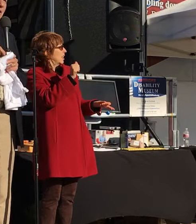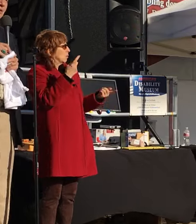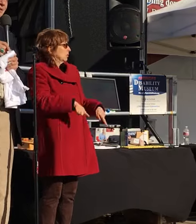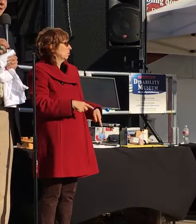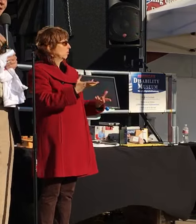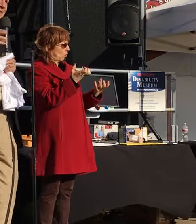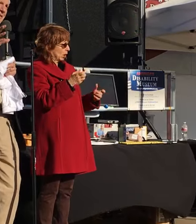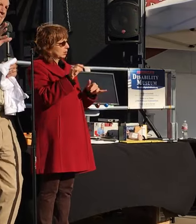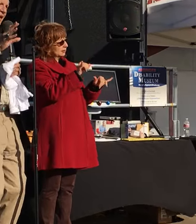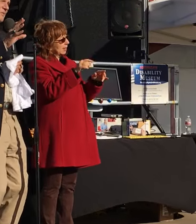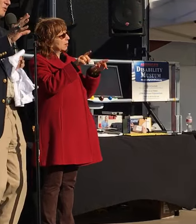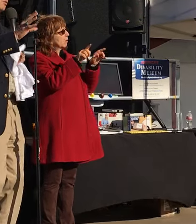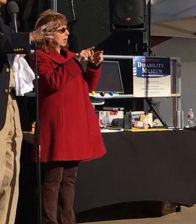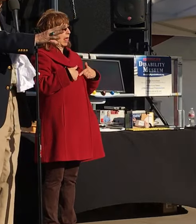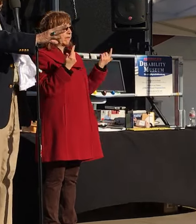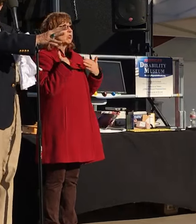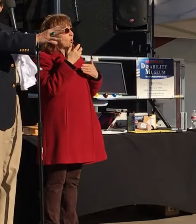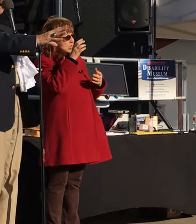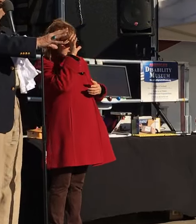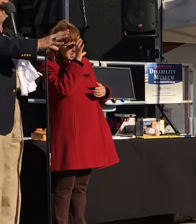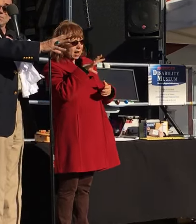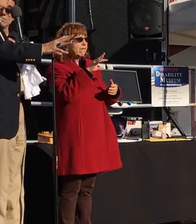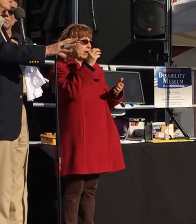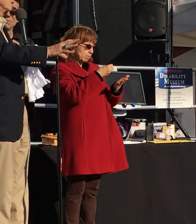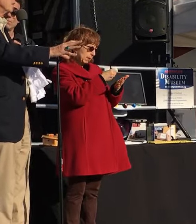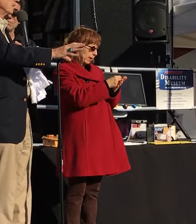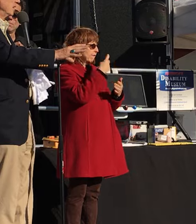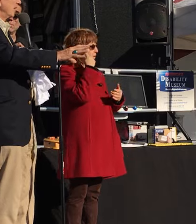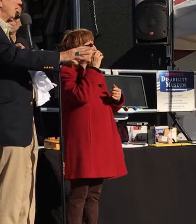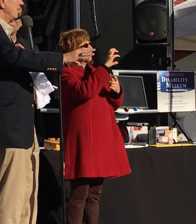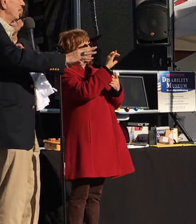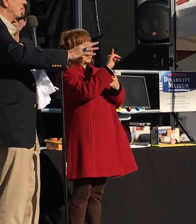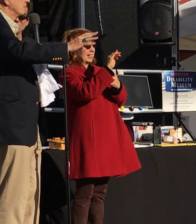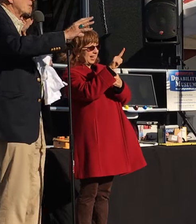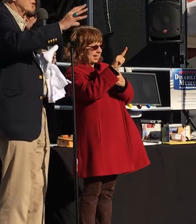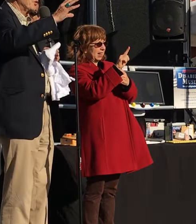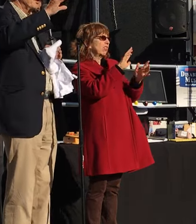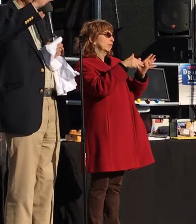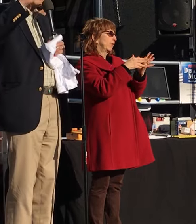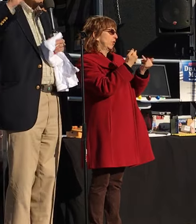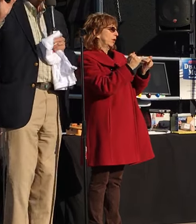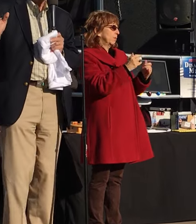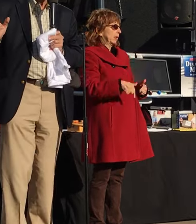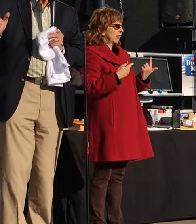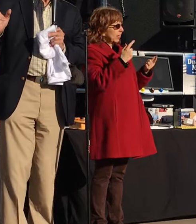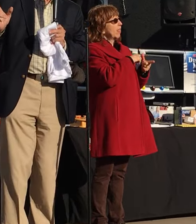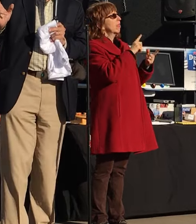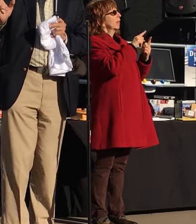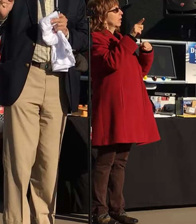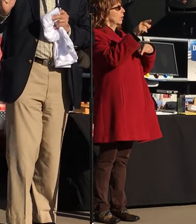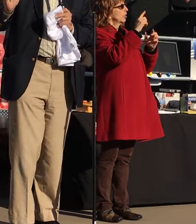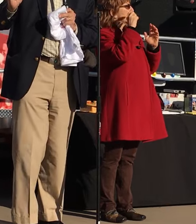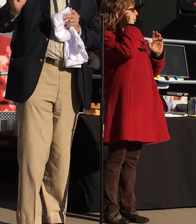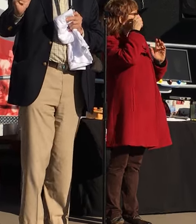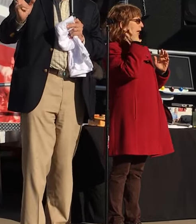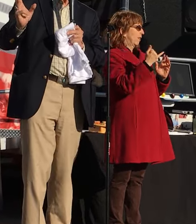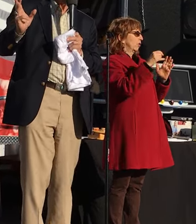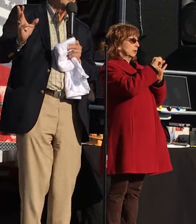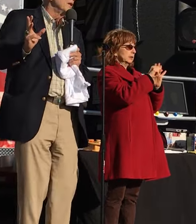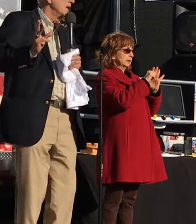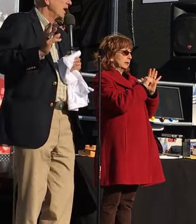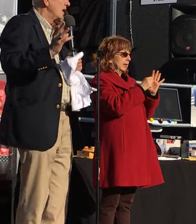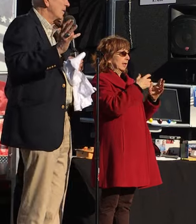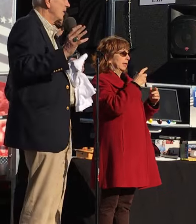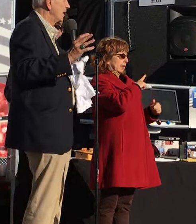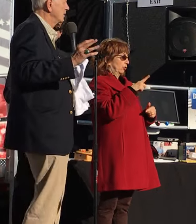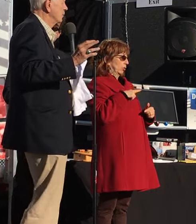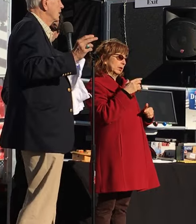So I was able to get them money for the center for independent living and then I went to